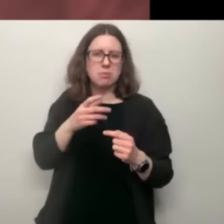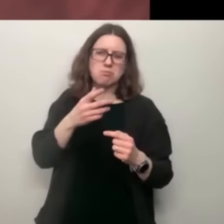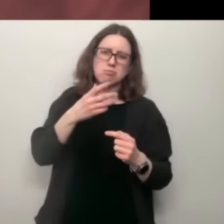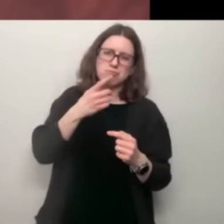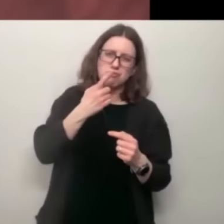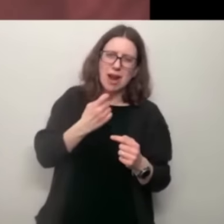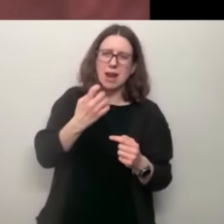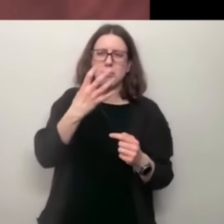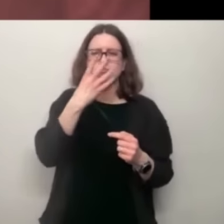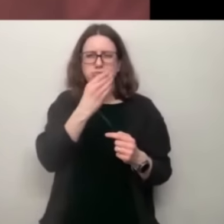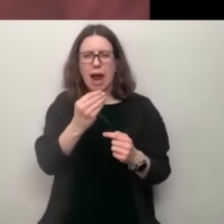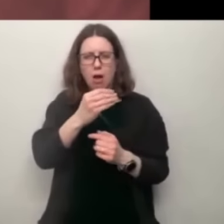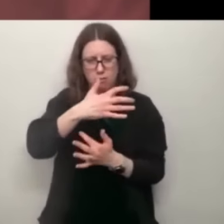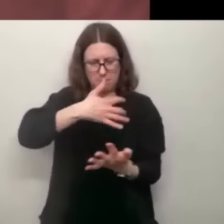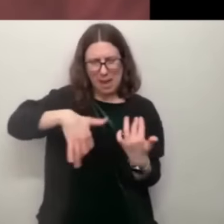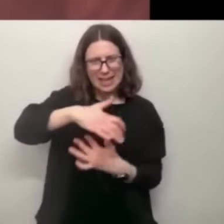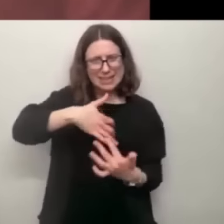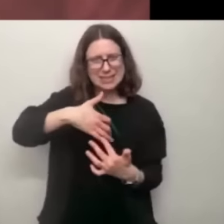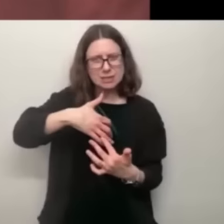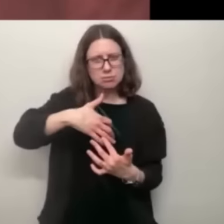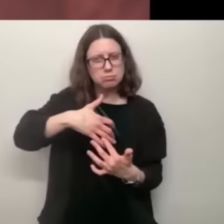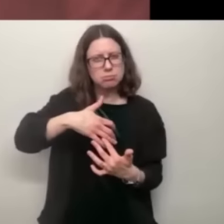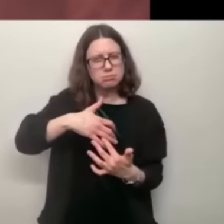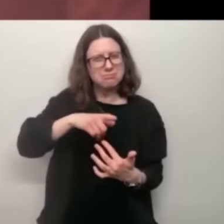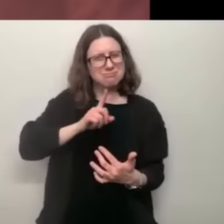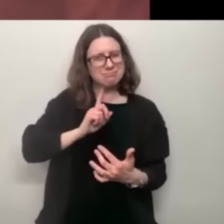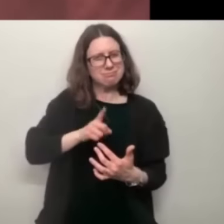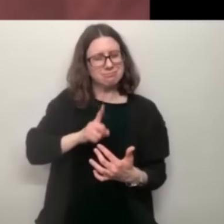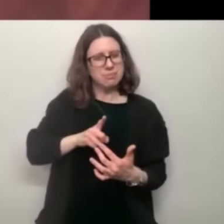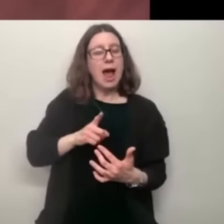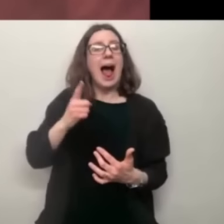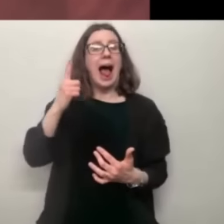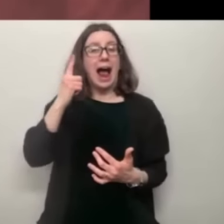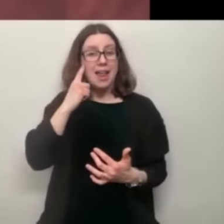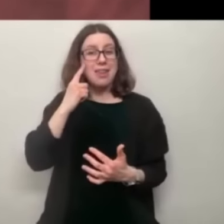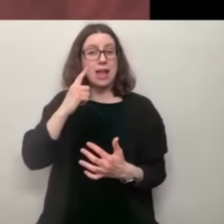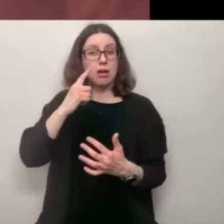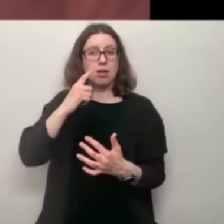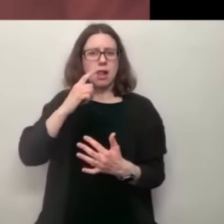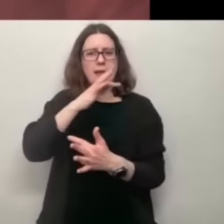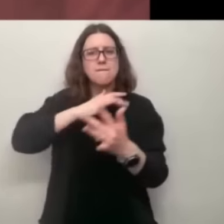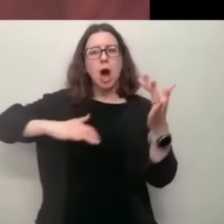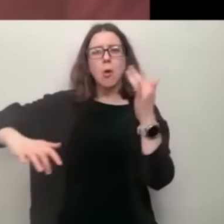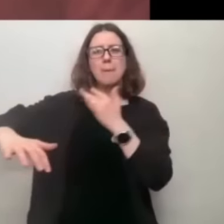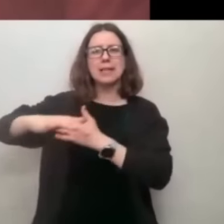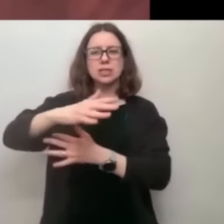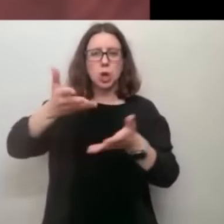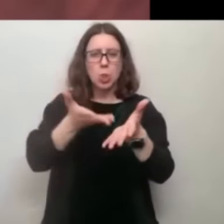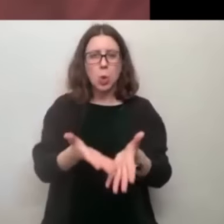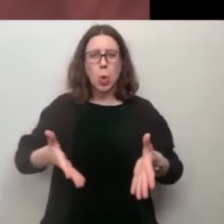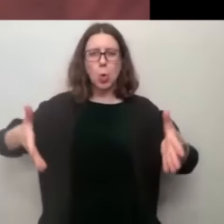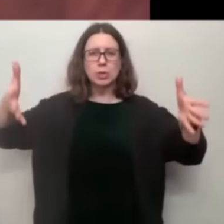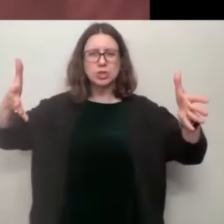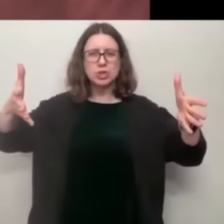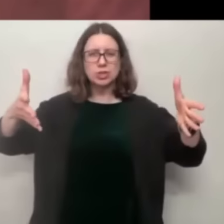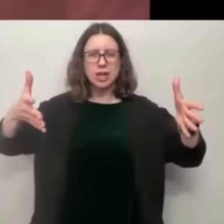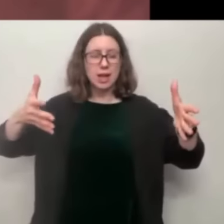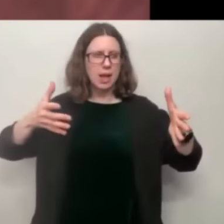And it seems highly likely that the polluted atmosphere of the gorge in its industrial heyday effectively turned the